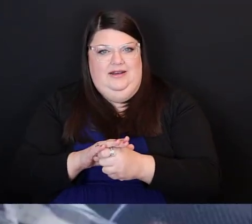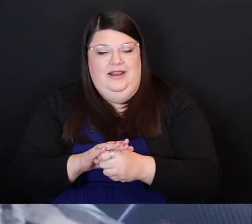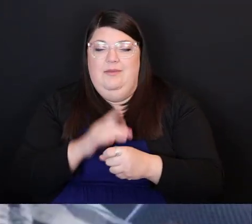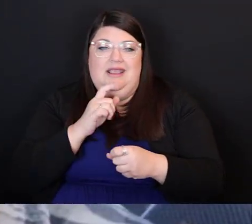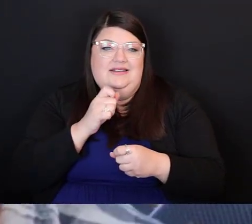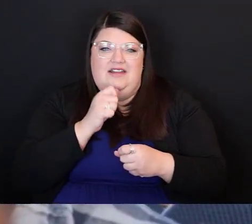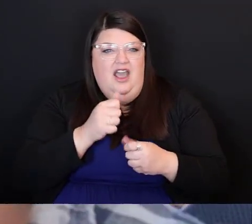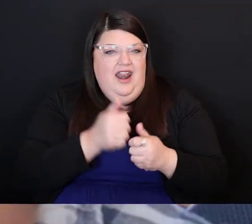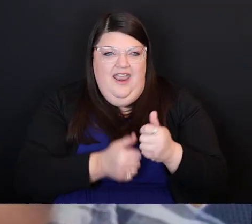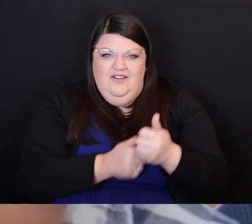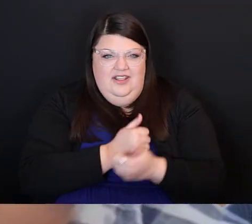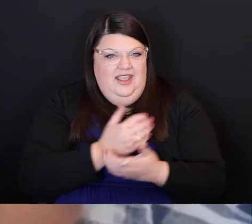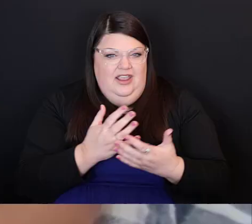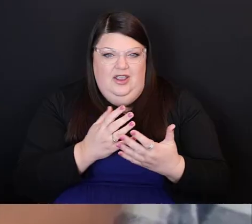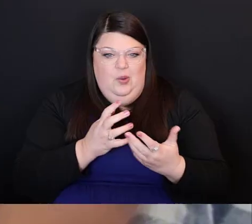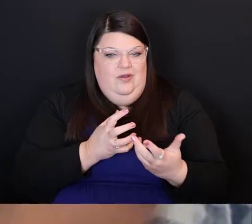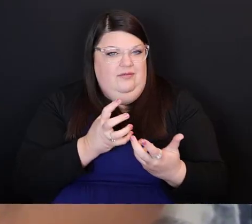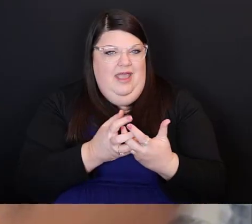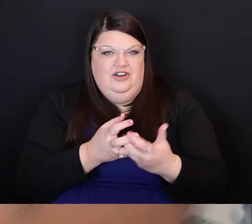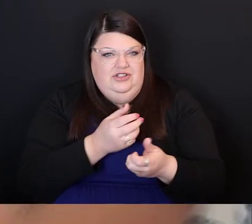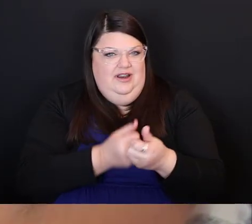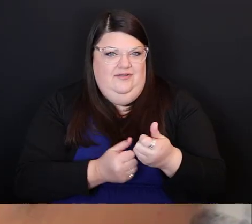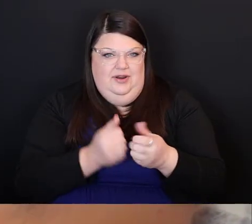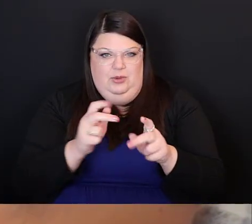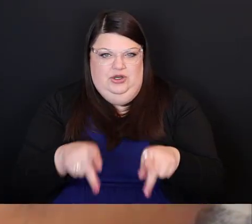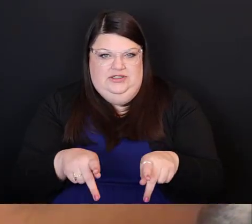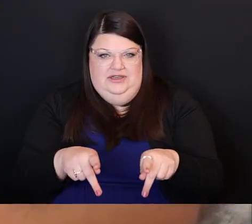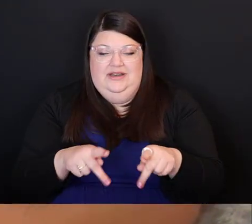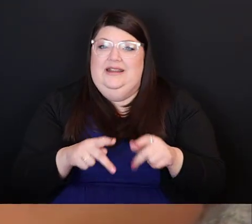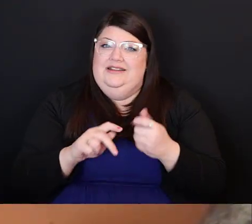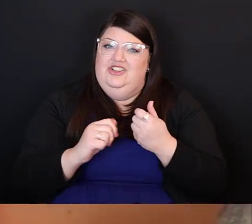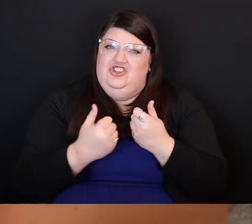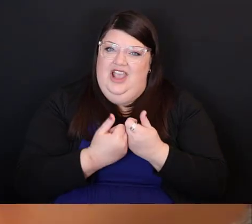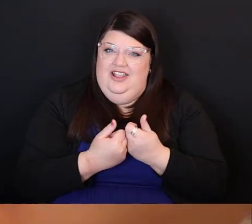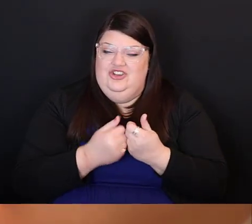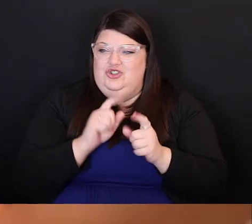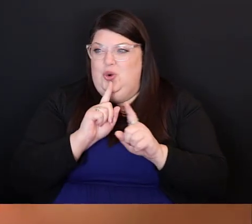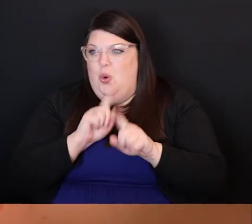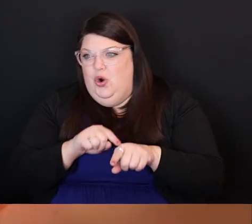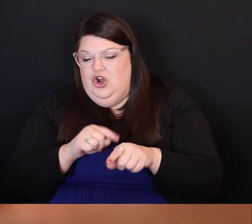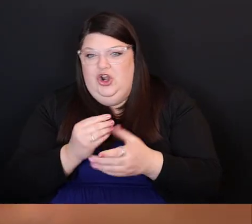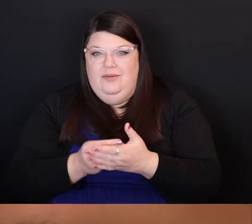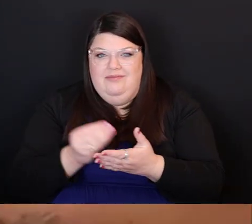person and it's challenging to order it or or risk ordering something that ultimately doesn't work for you.